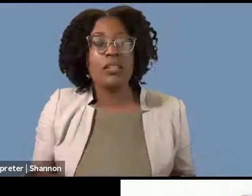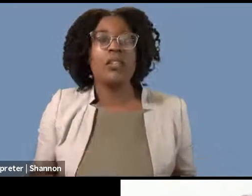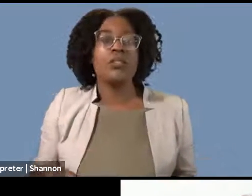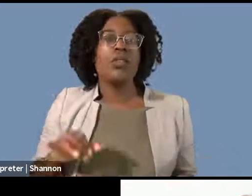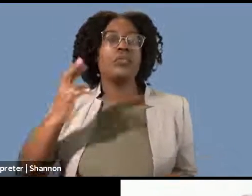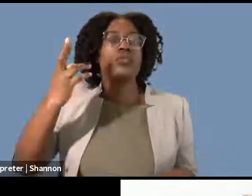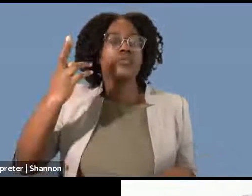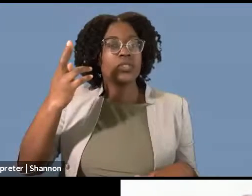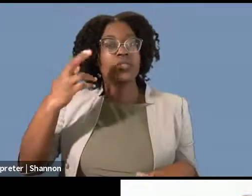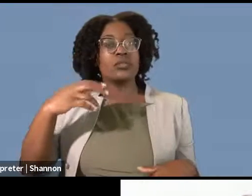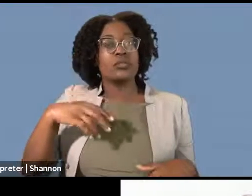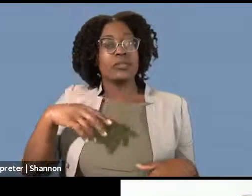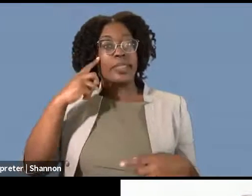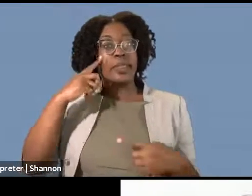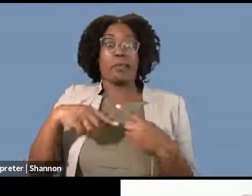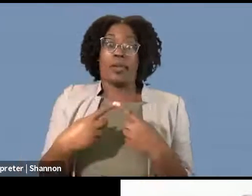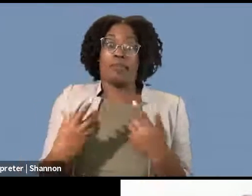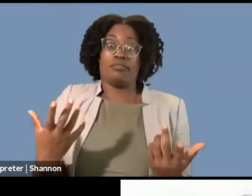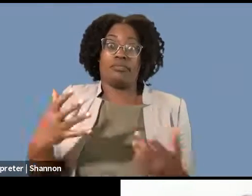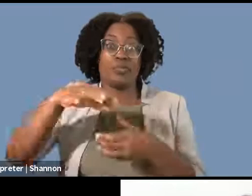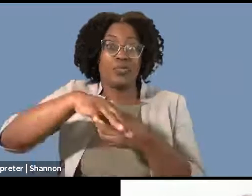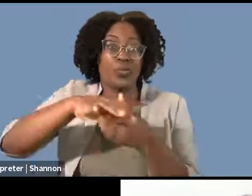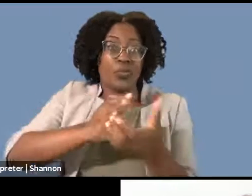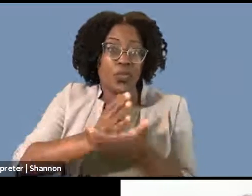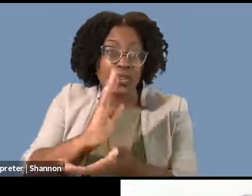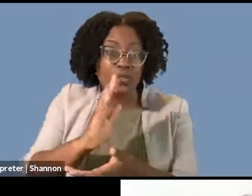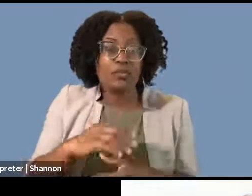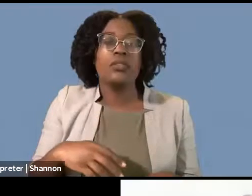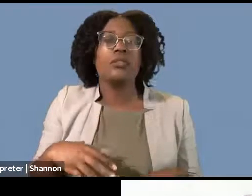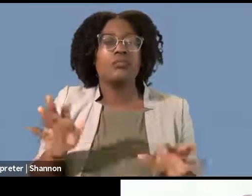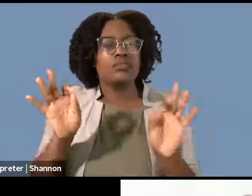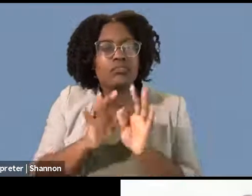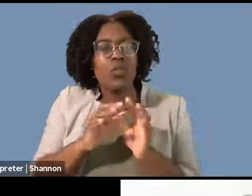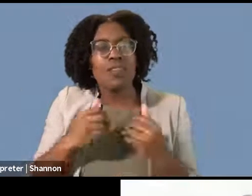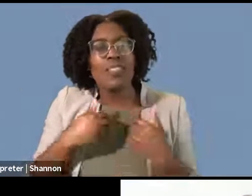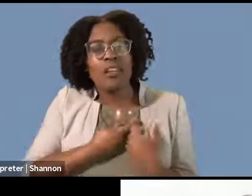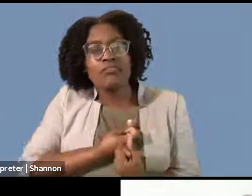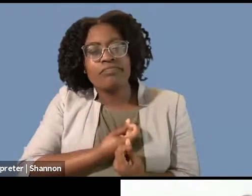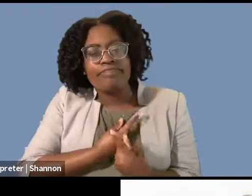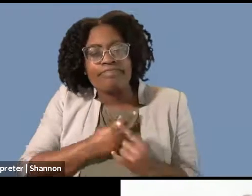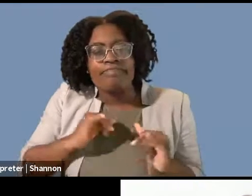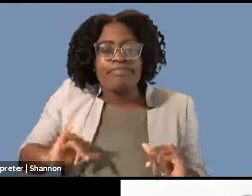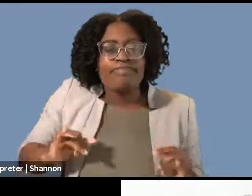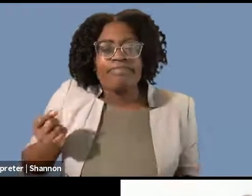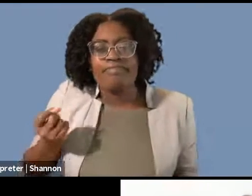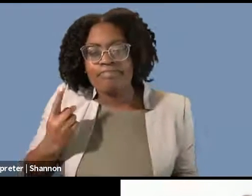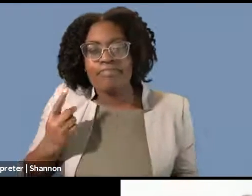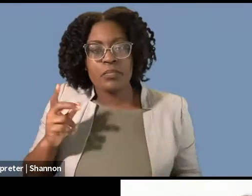issue, you have to have empathy for the fact that those of us who know this history, who understand